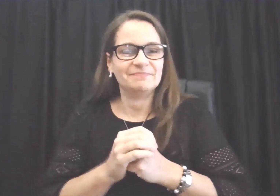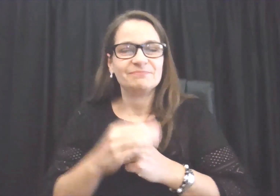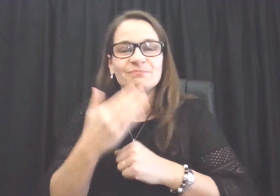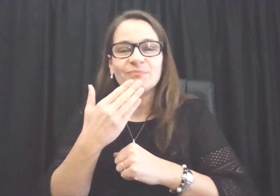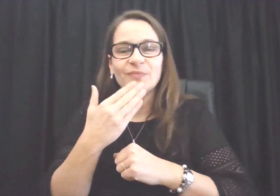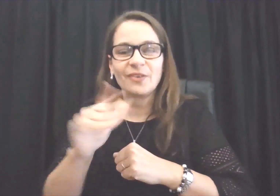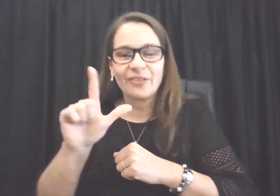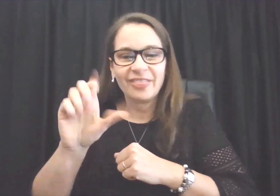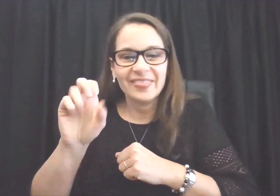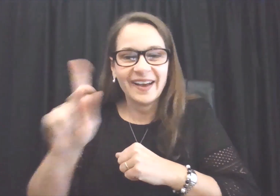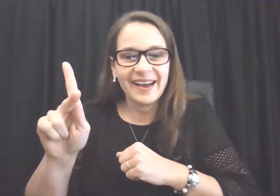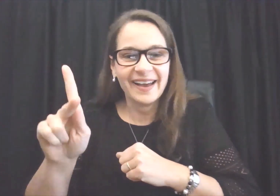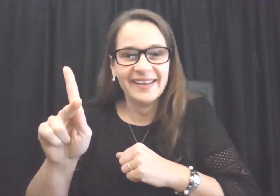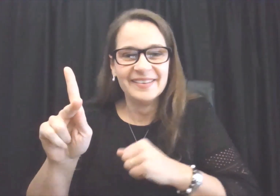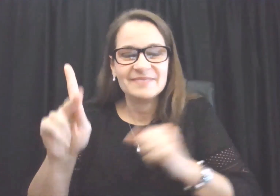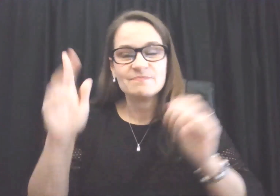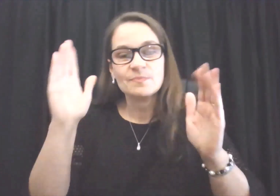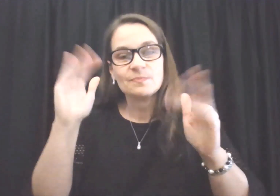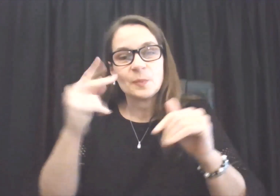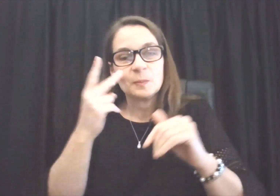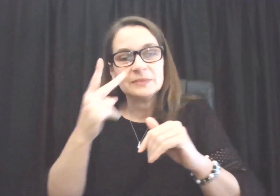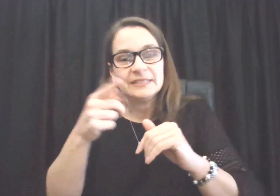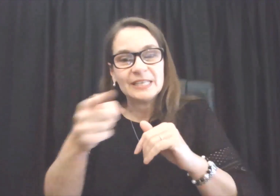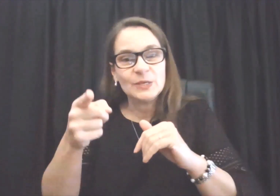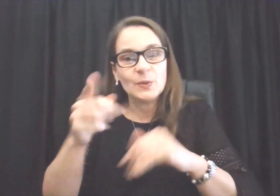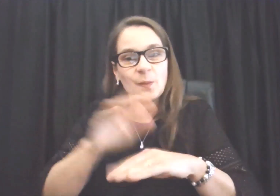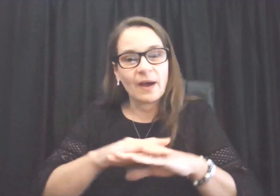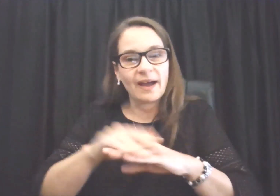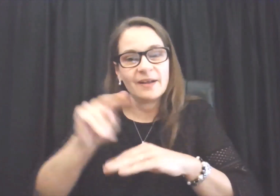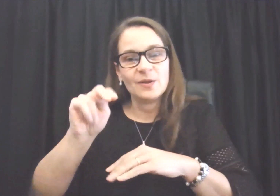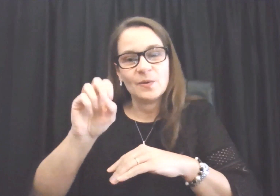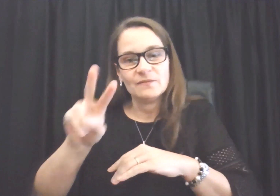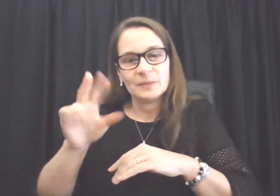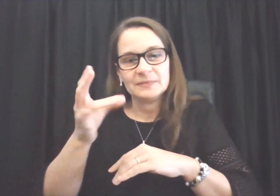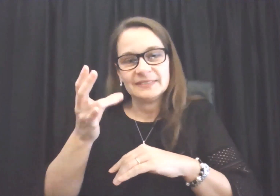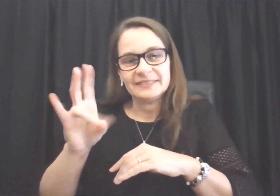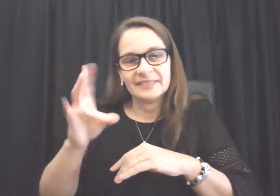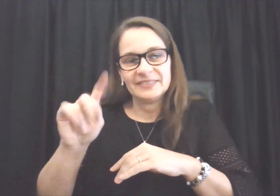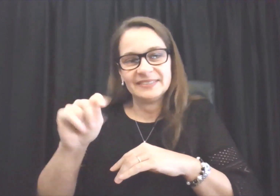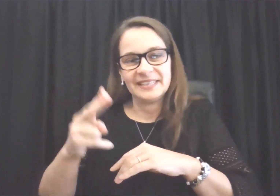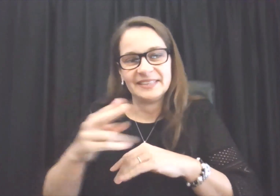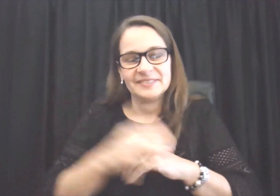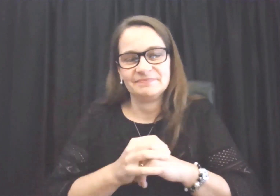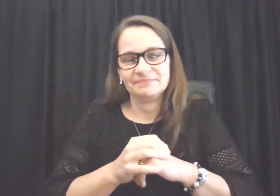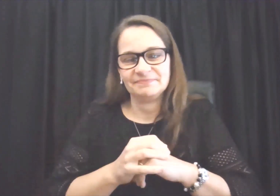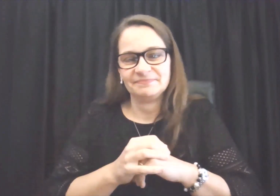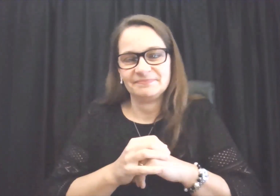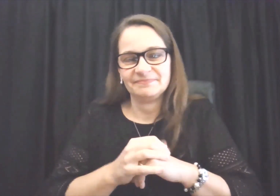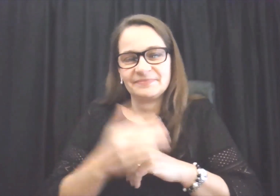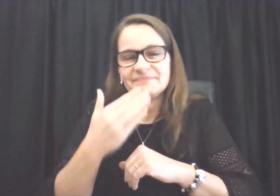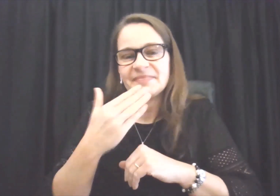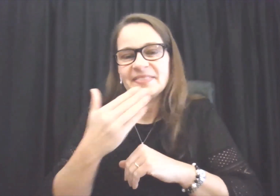you join the raffle I wish you the best of luck and I hope to see you on November 17th